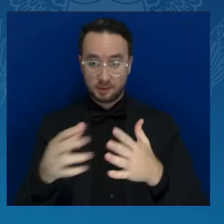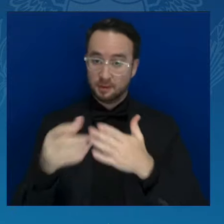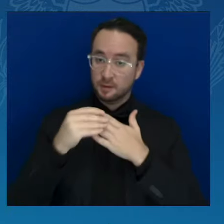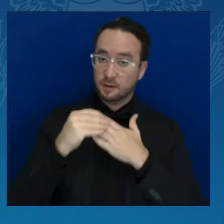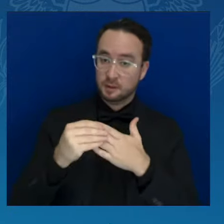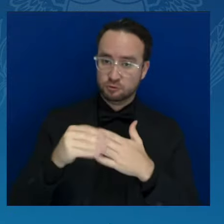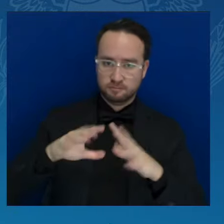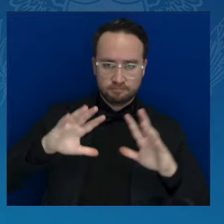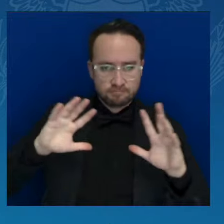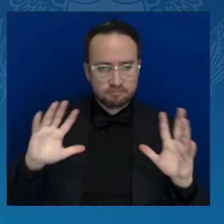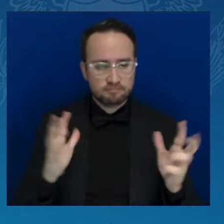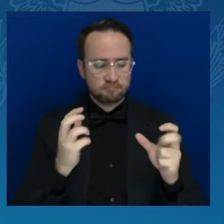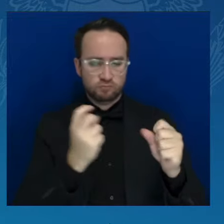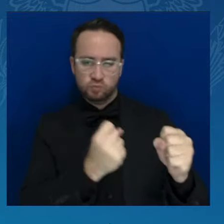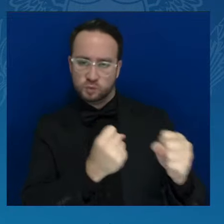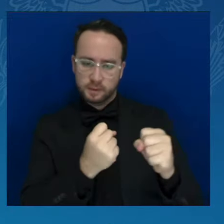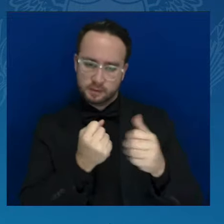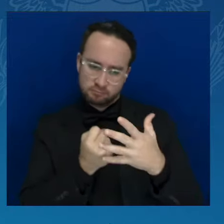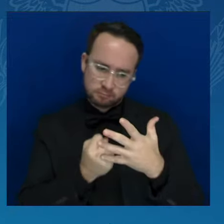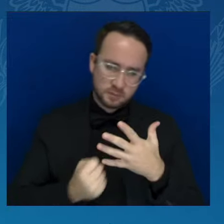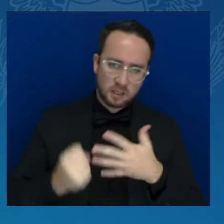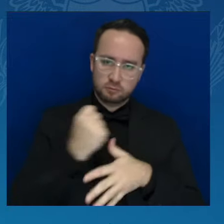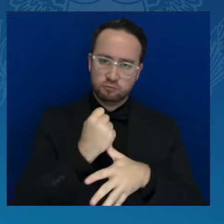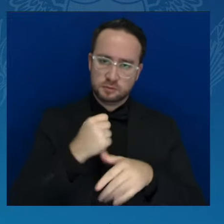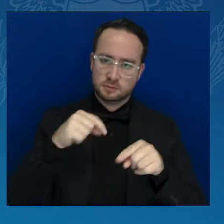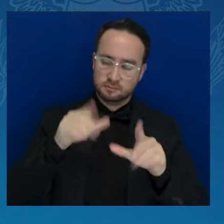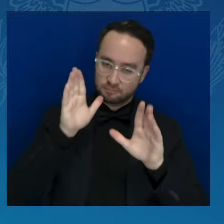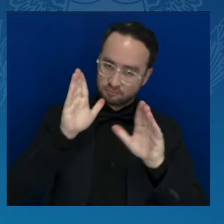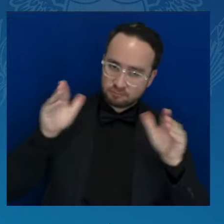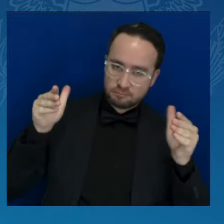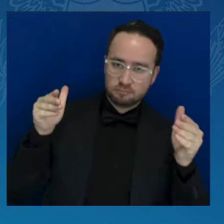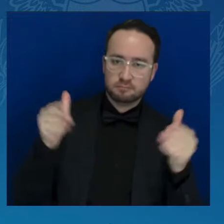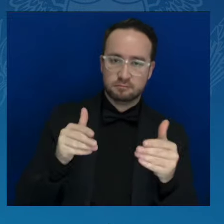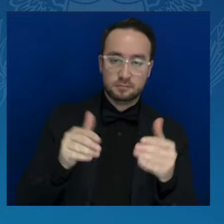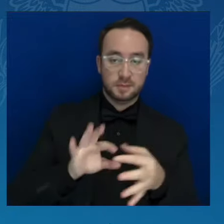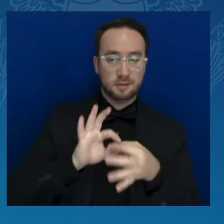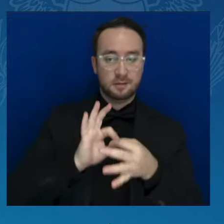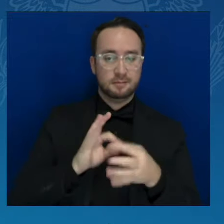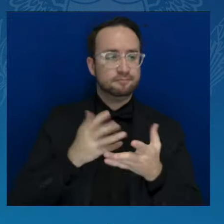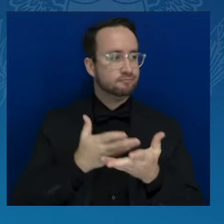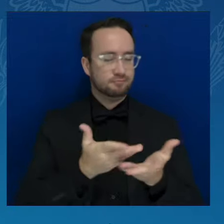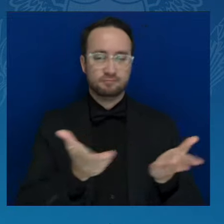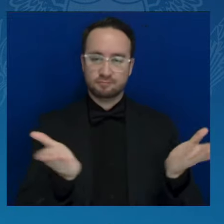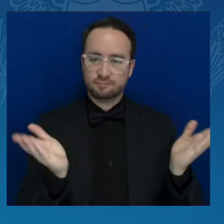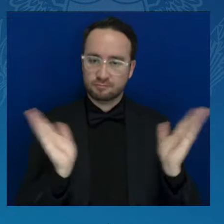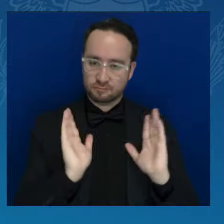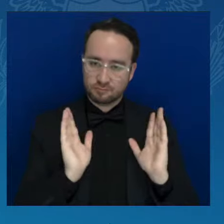The remarkably diverse voices on this council reflect this expansive set of priorities and interests.